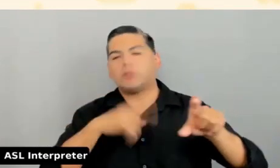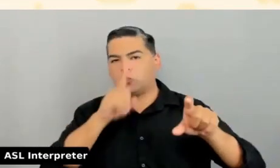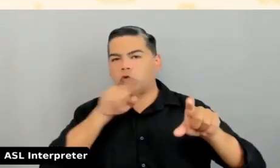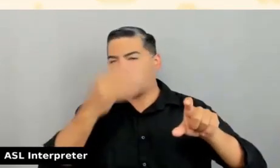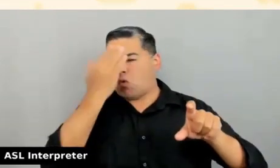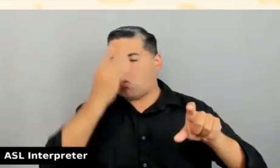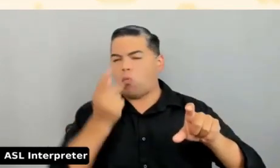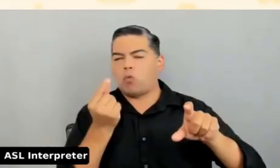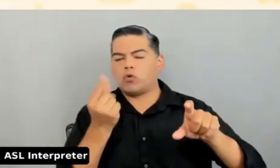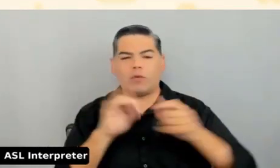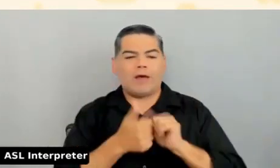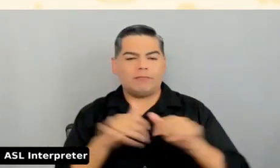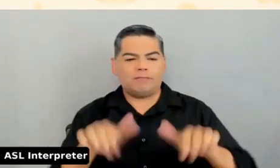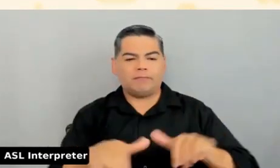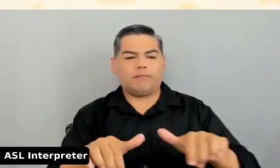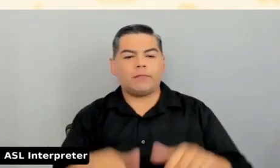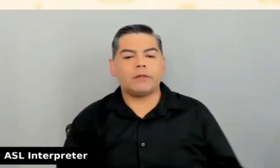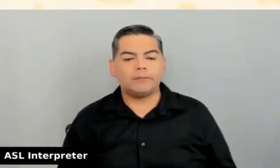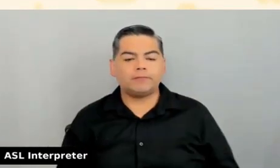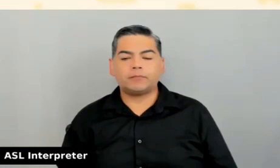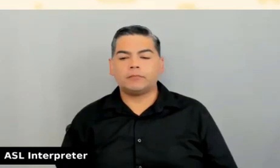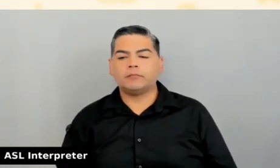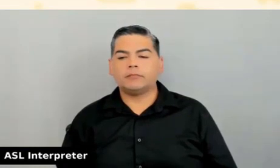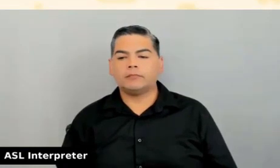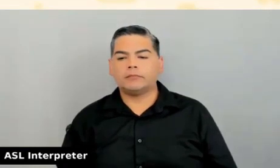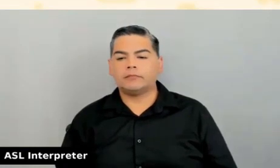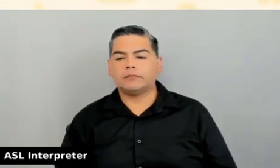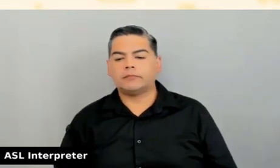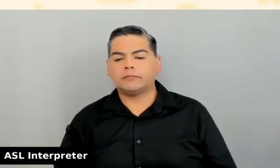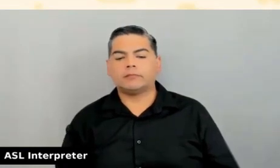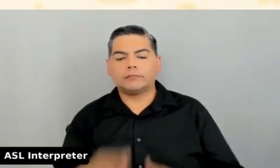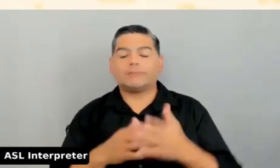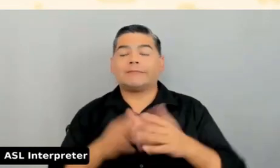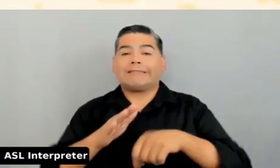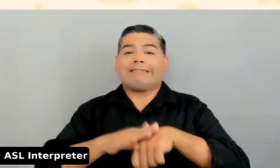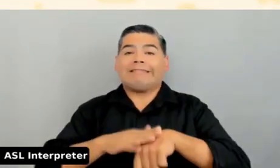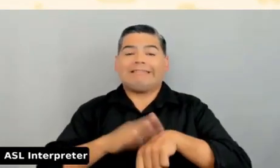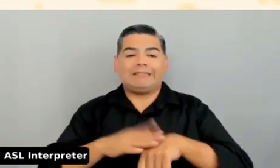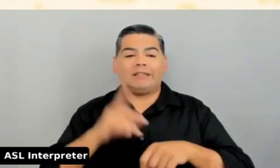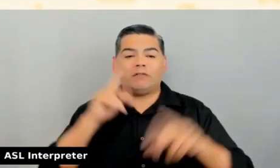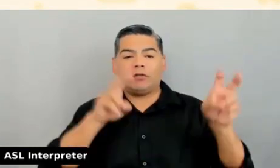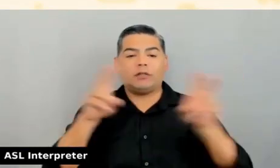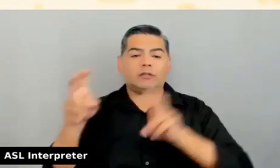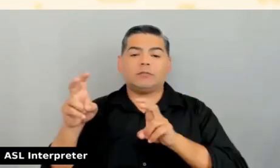Some red flag items to watch for in themes. Do not disable right click or browser extensions.